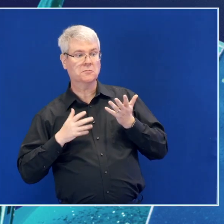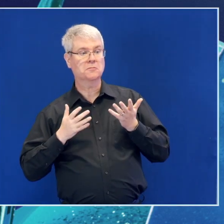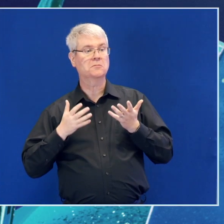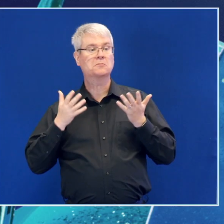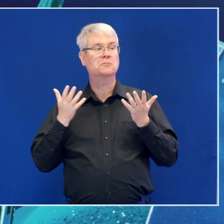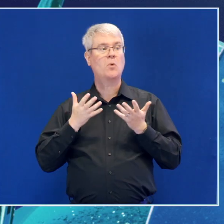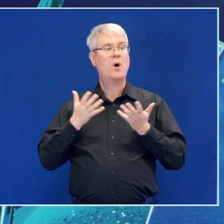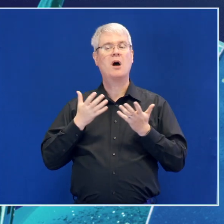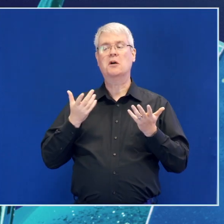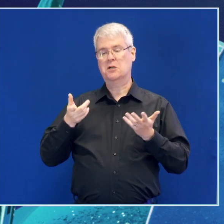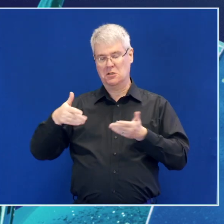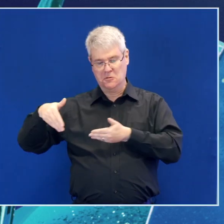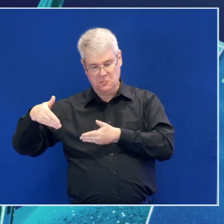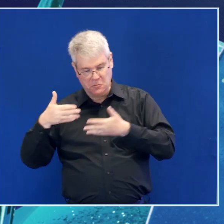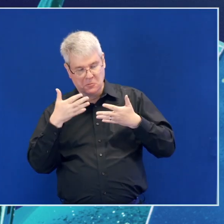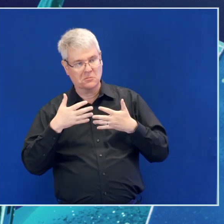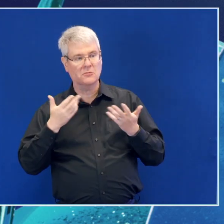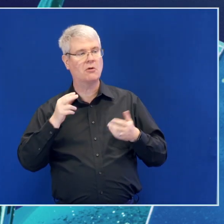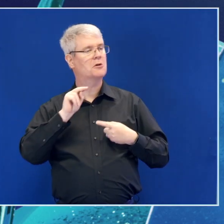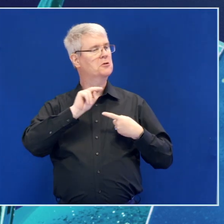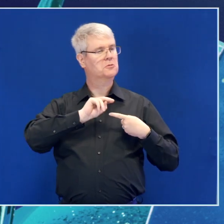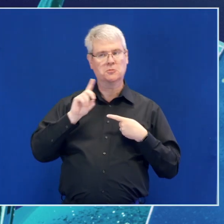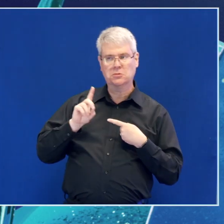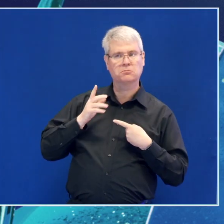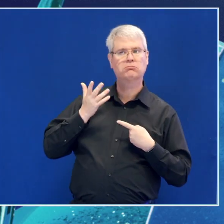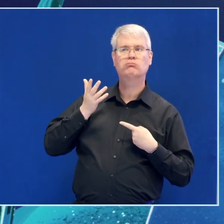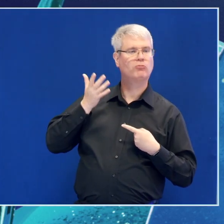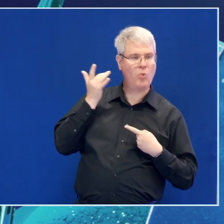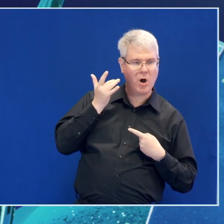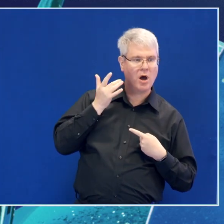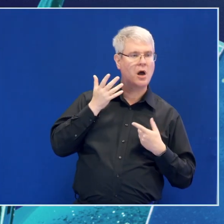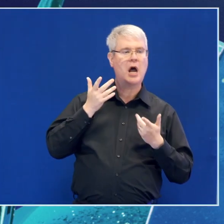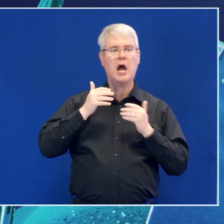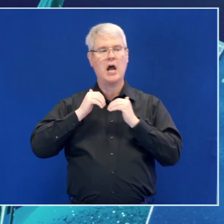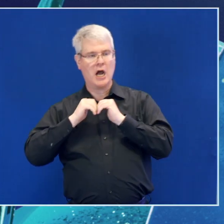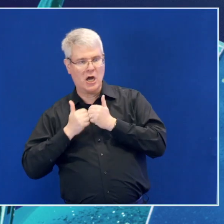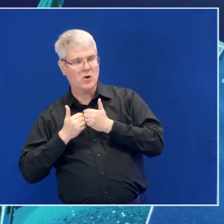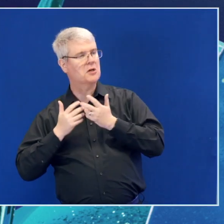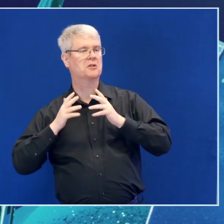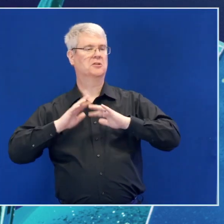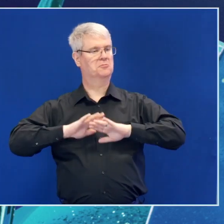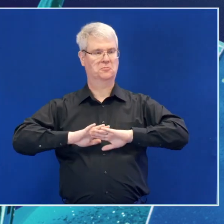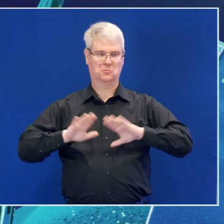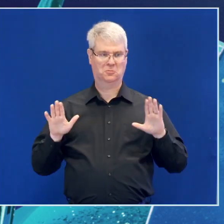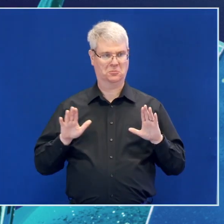So it can provide three suggested prompts. That's it. That's how the neurodiversity navigator works.